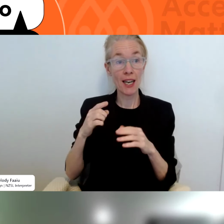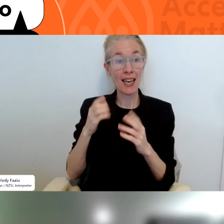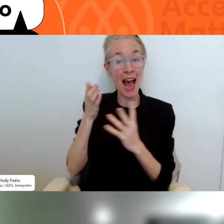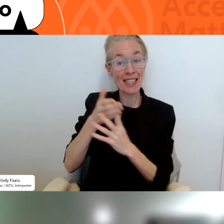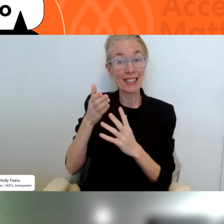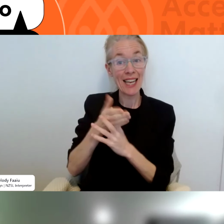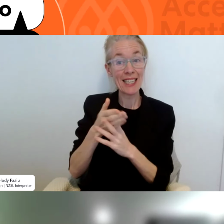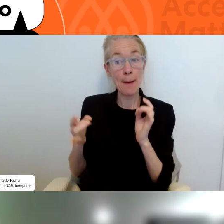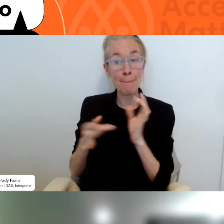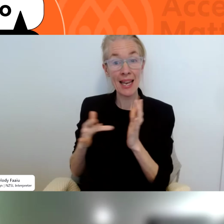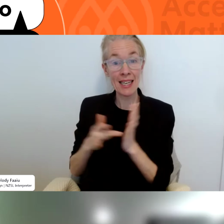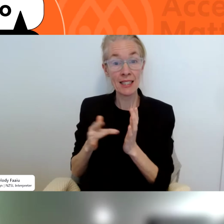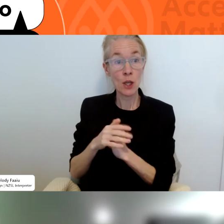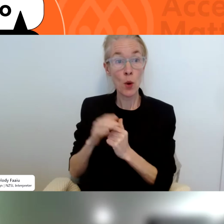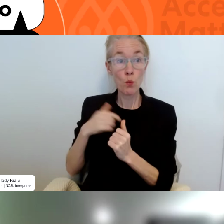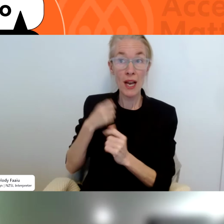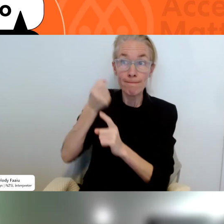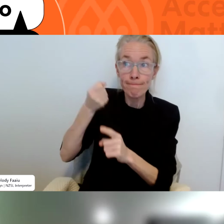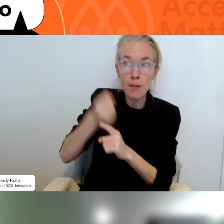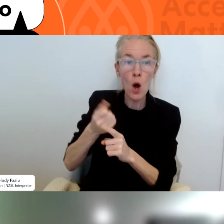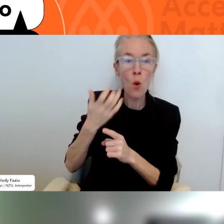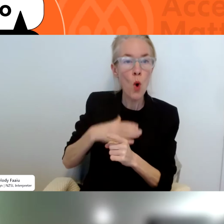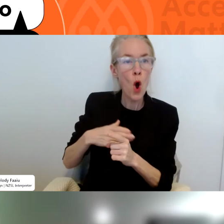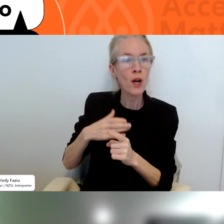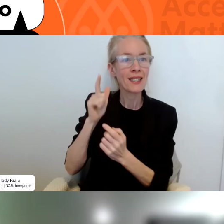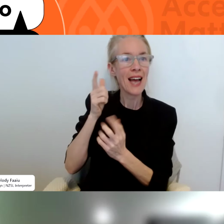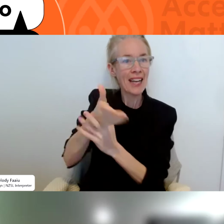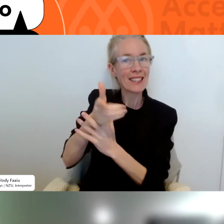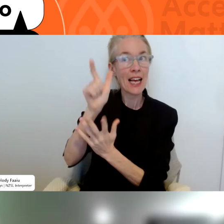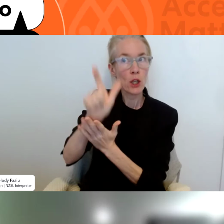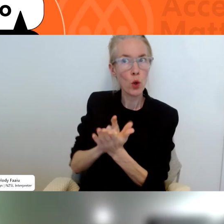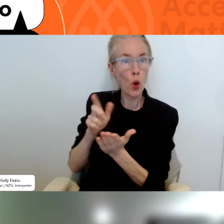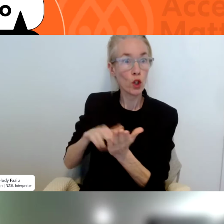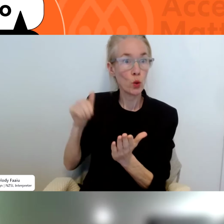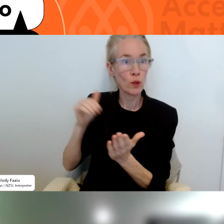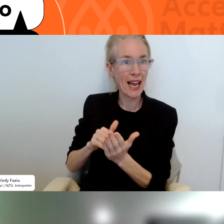years and we know that to have basic human rights for people with